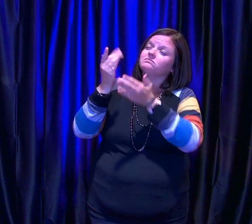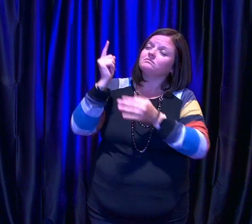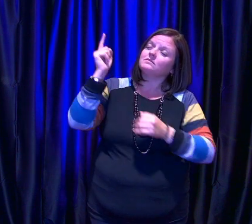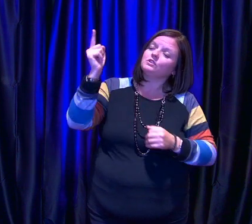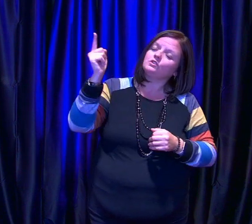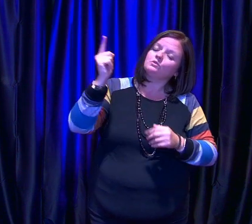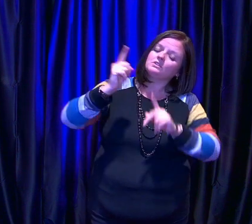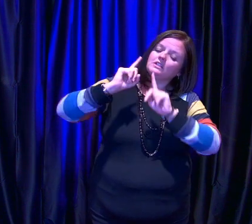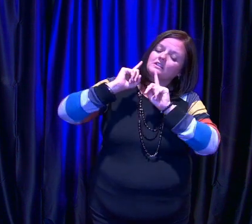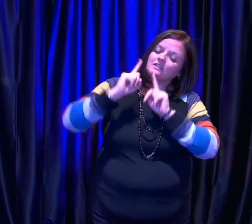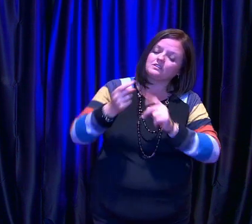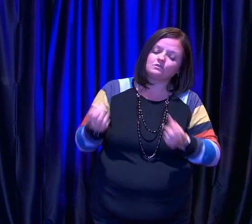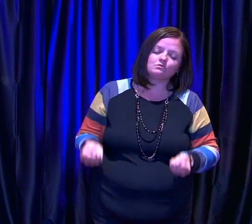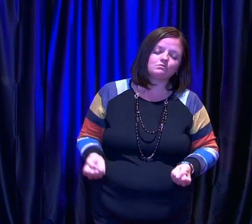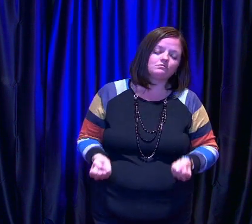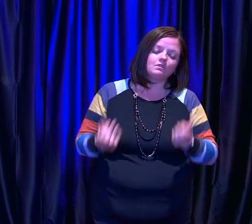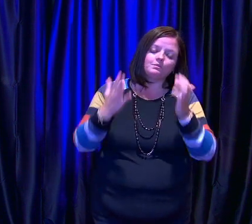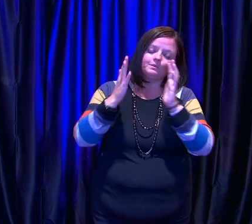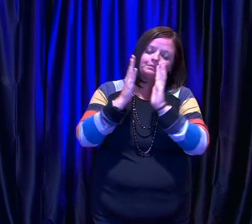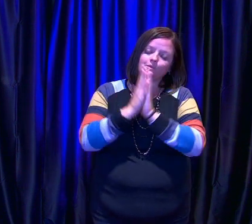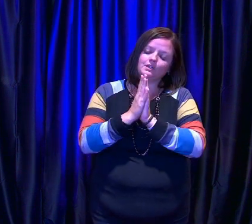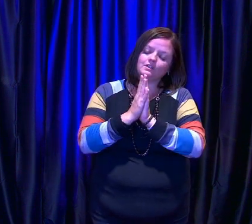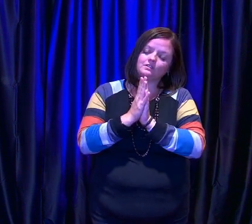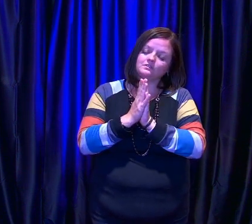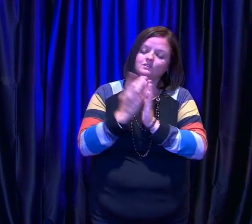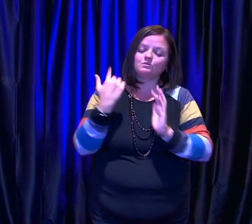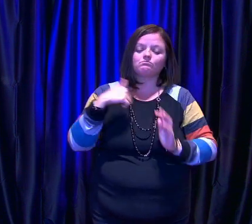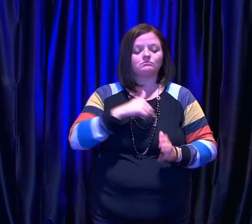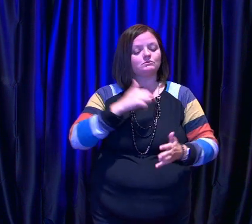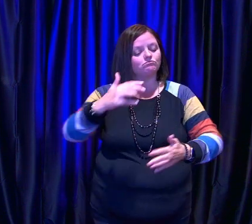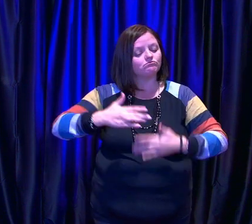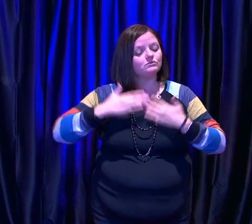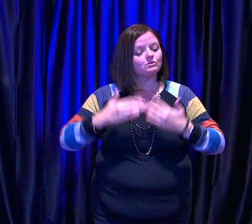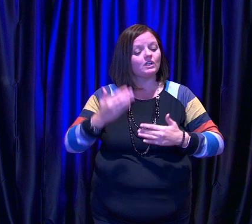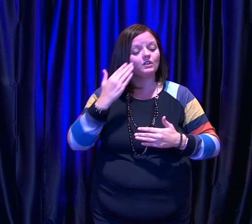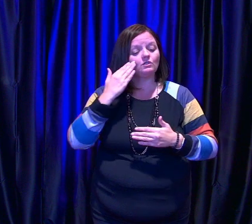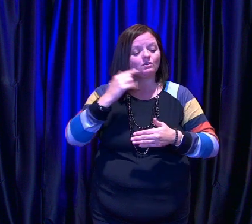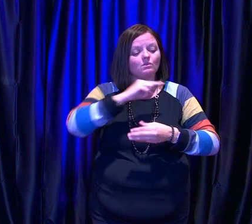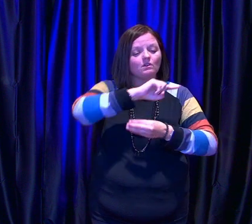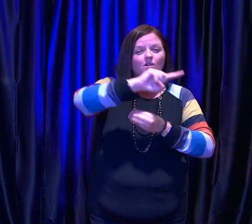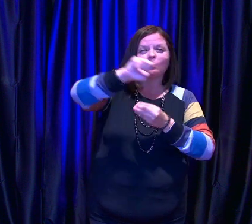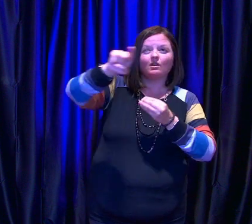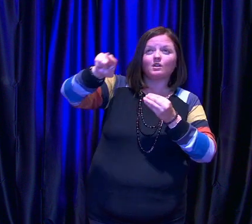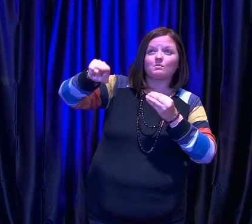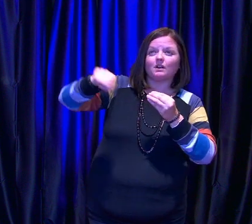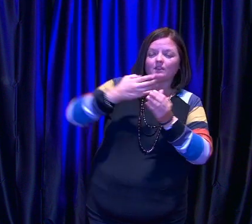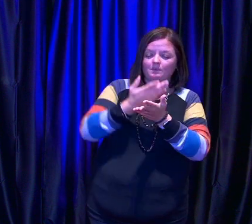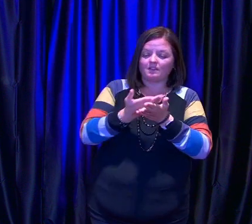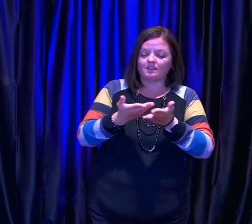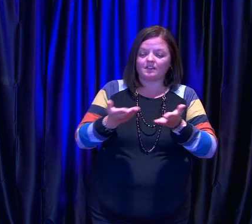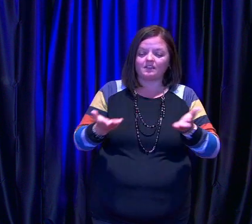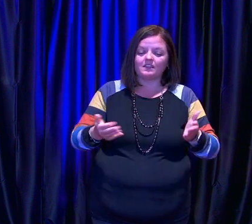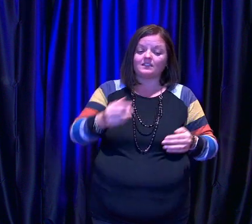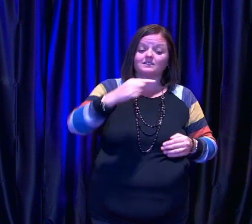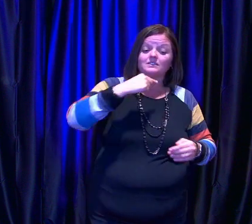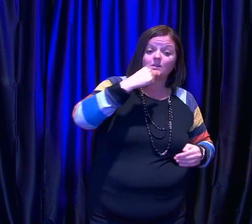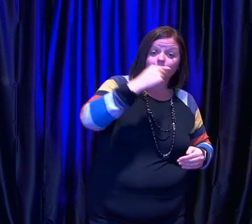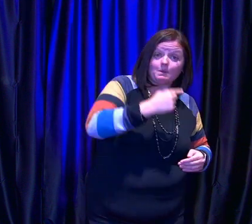answer so many prayers we're so glad that you know all about them the things that are public and the things that are very